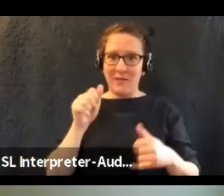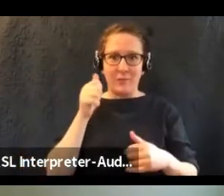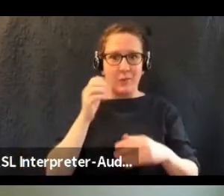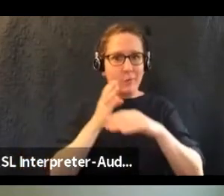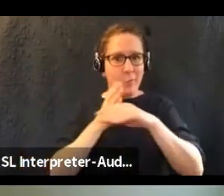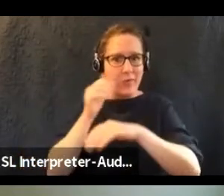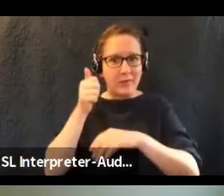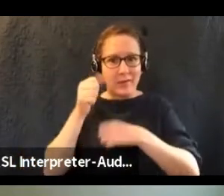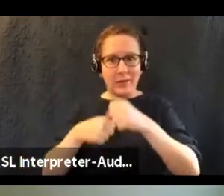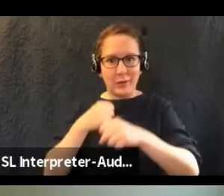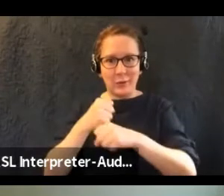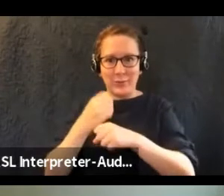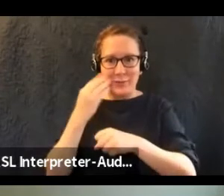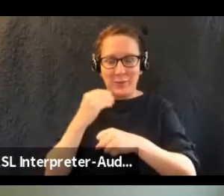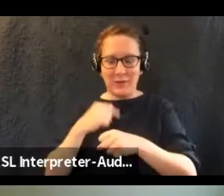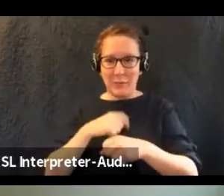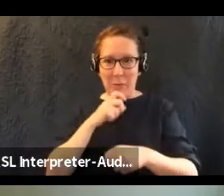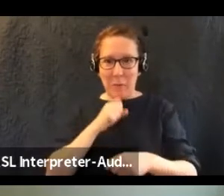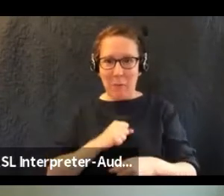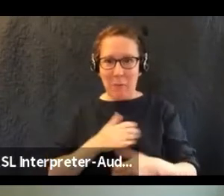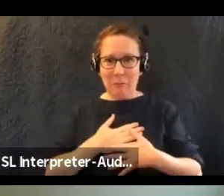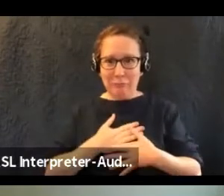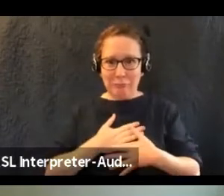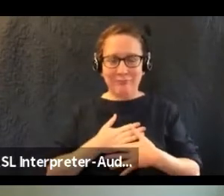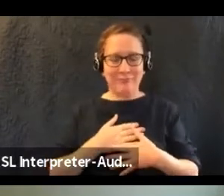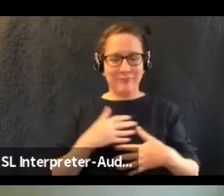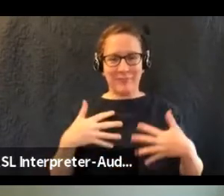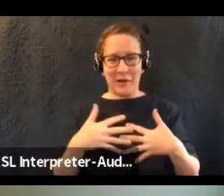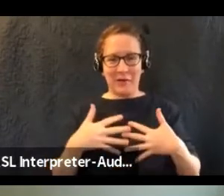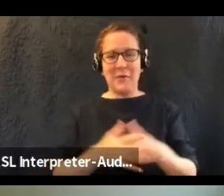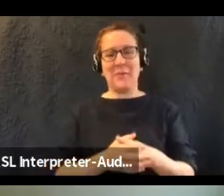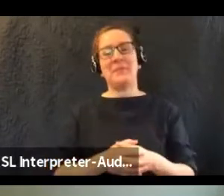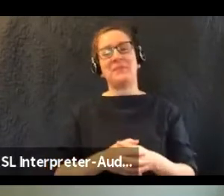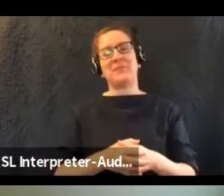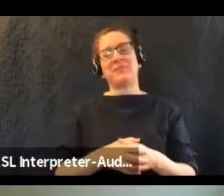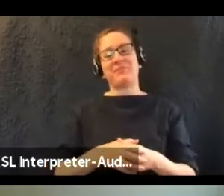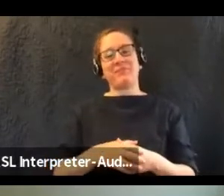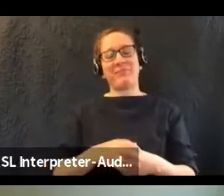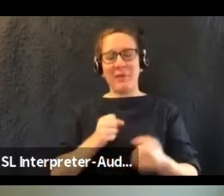actually, that I'm getting that old, but of supporting International Students with Disabilities